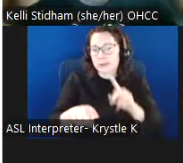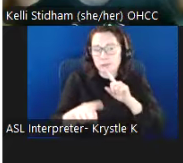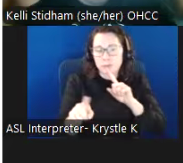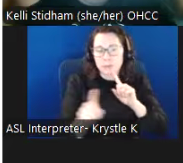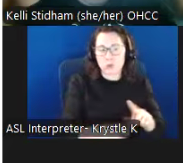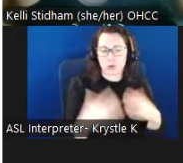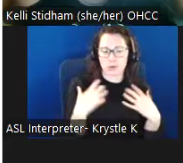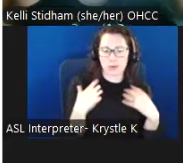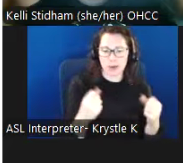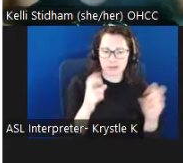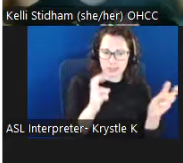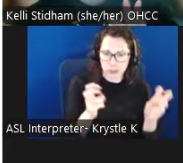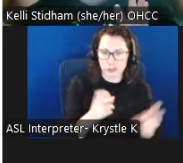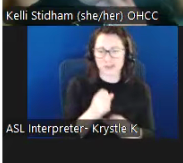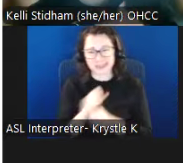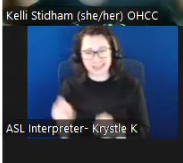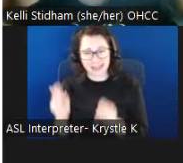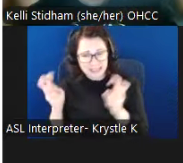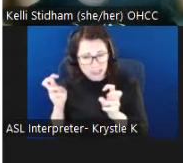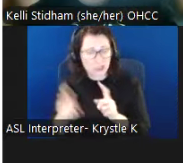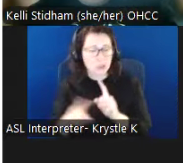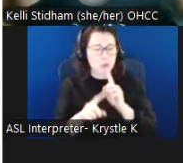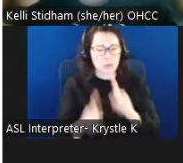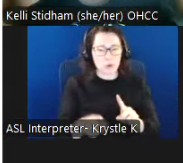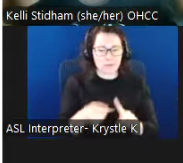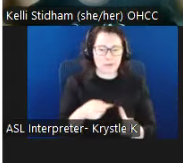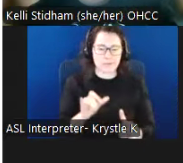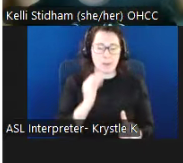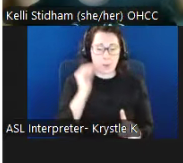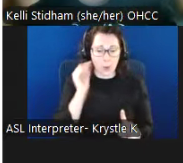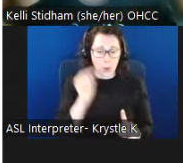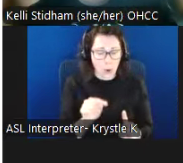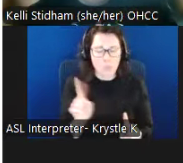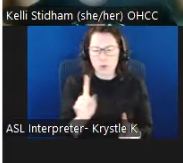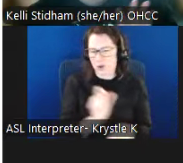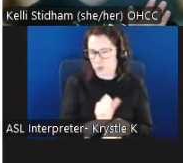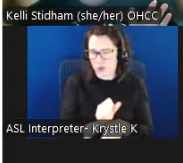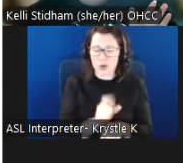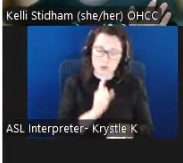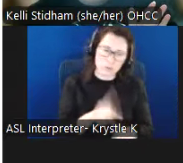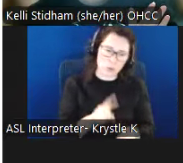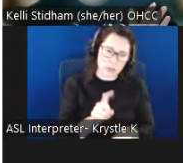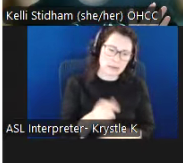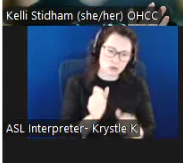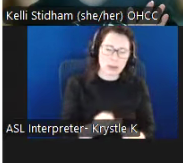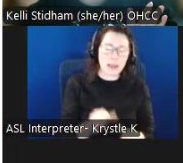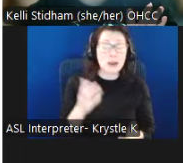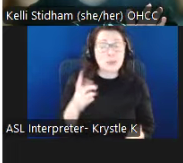or safety issues uh in the home that you are working in. Maybe you're um